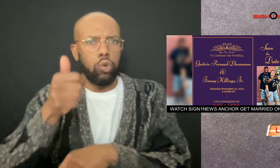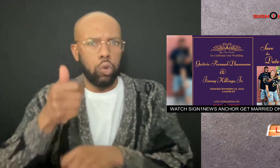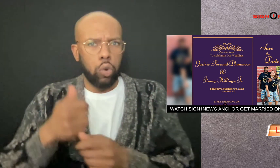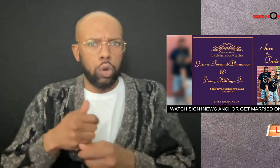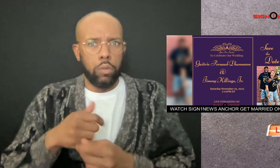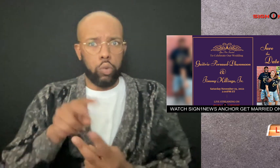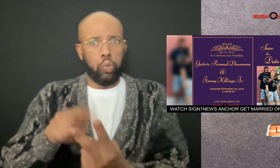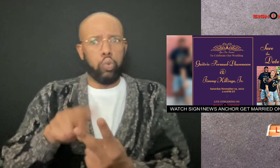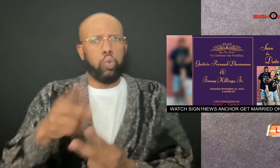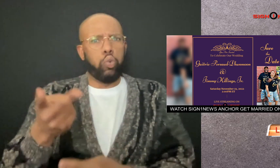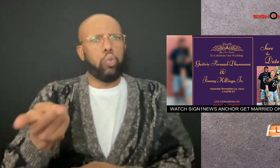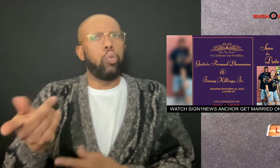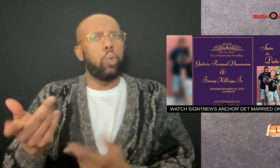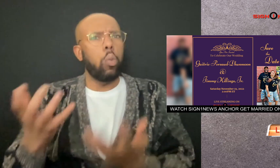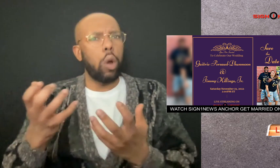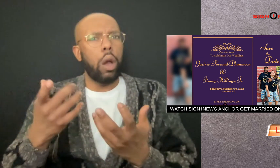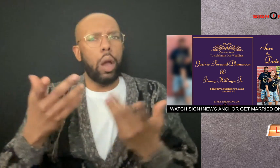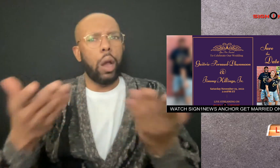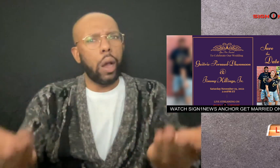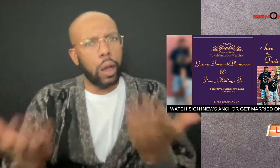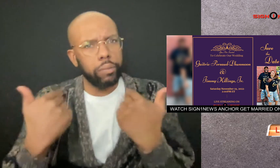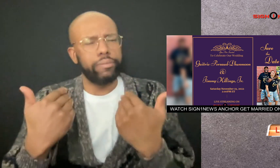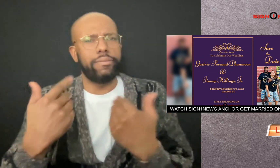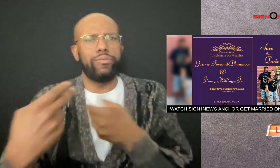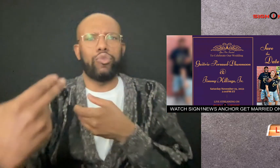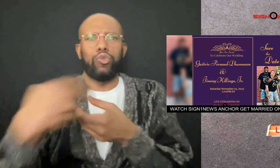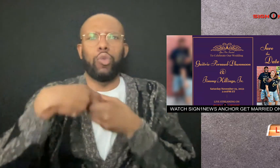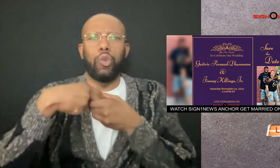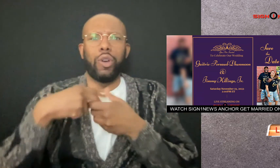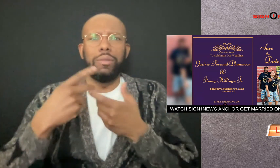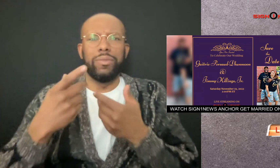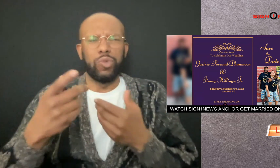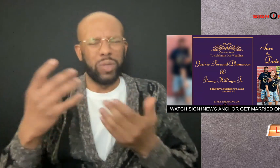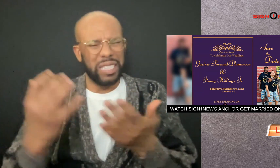the ceremony will be from 2 to 3 PM Eastern time Gaitrie and her